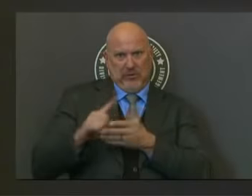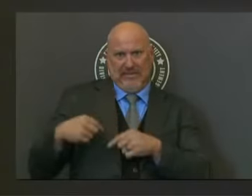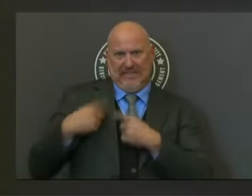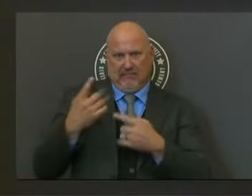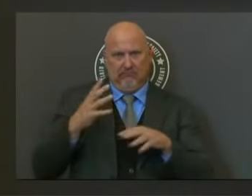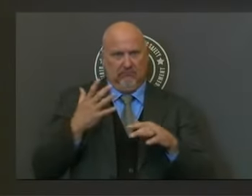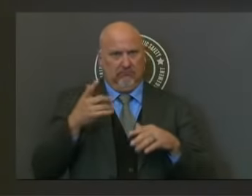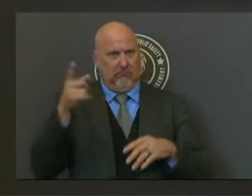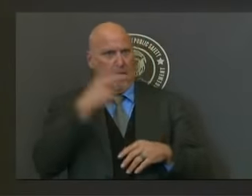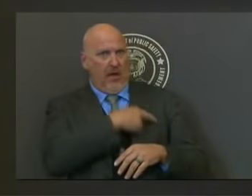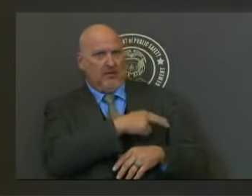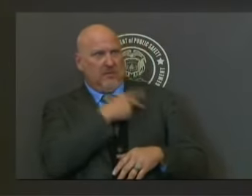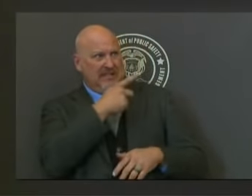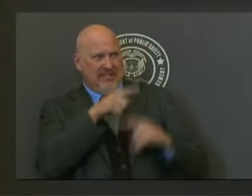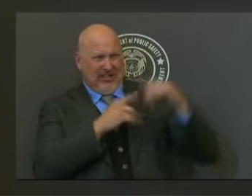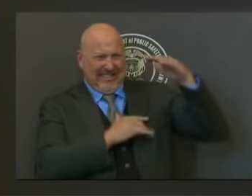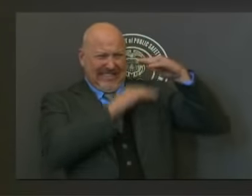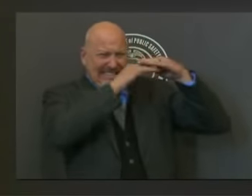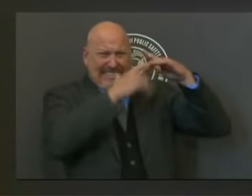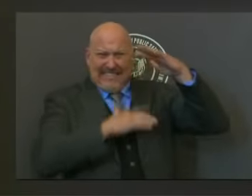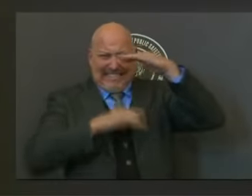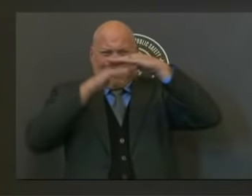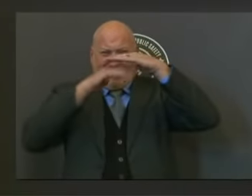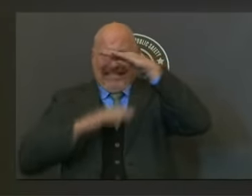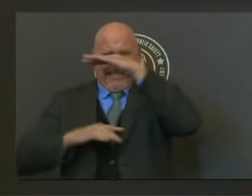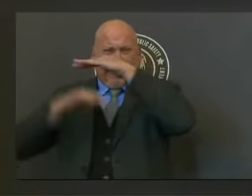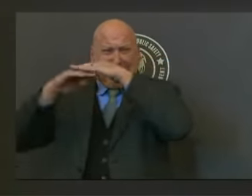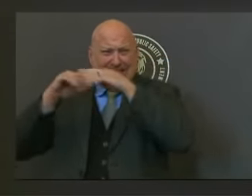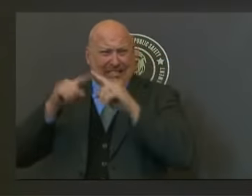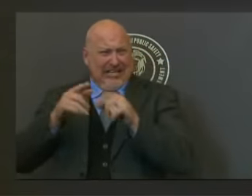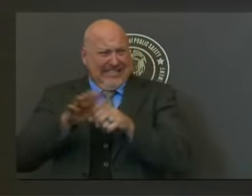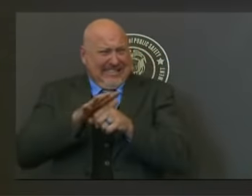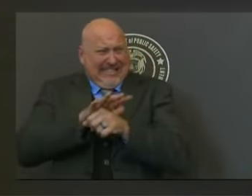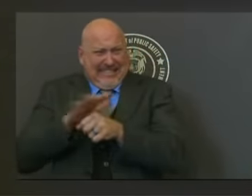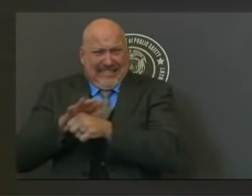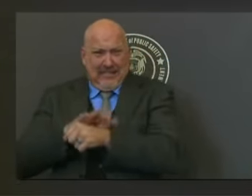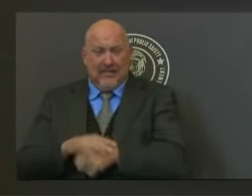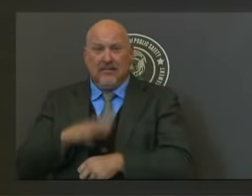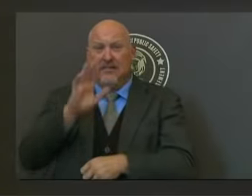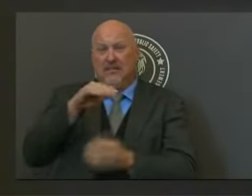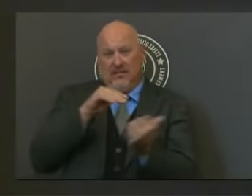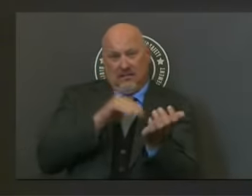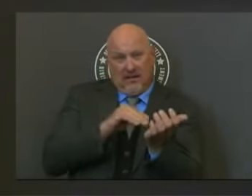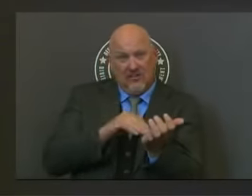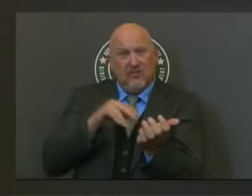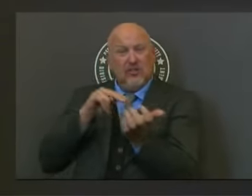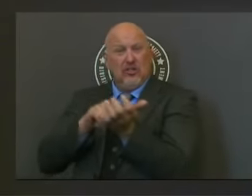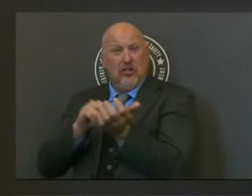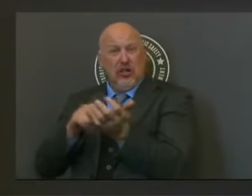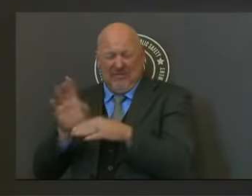our health care providers are